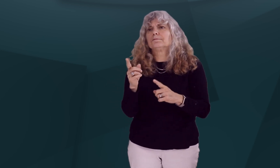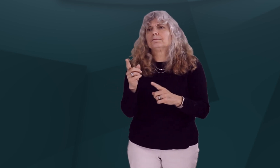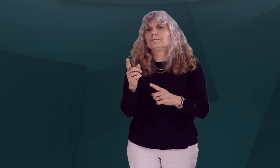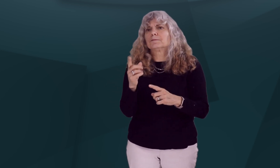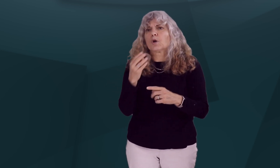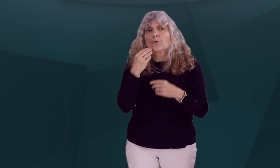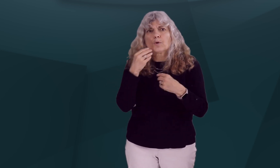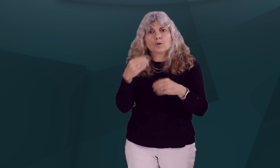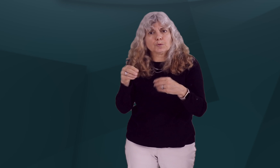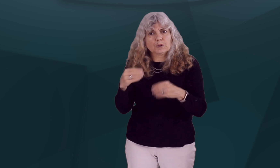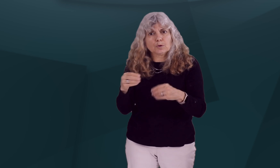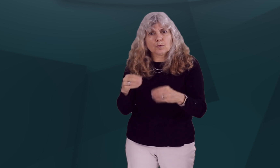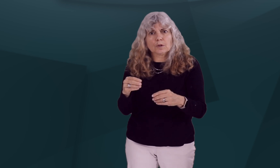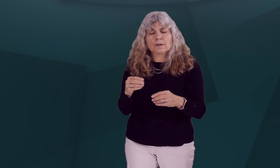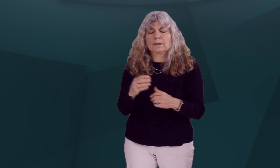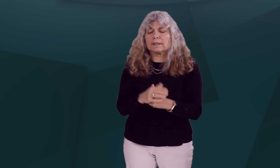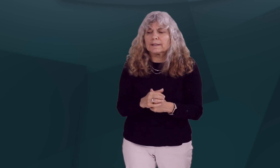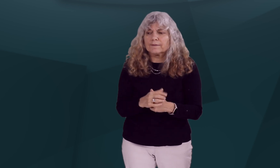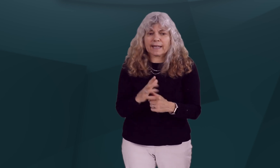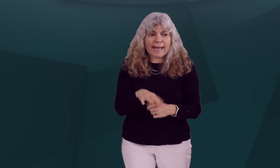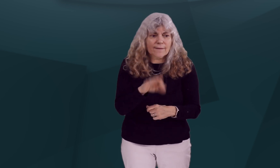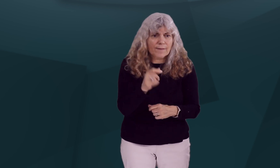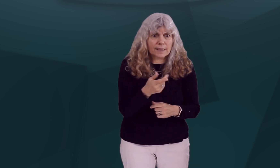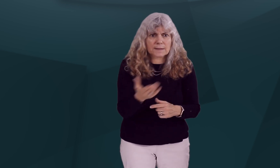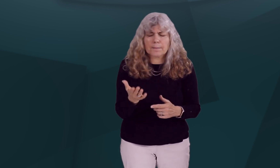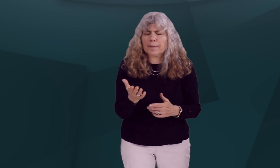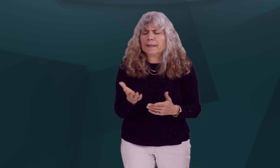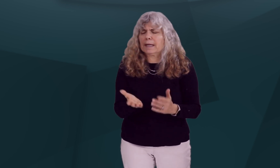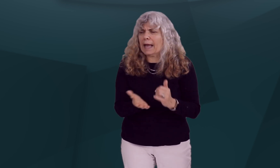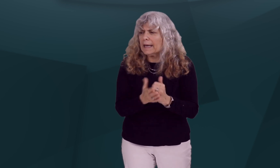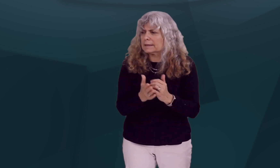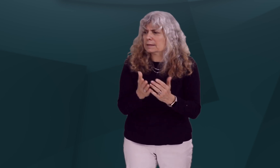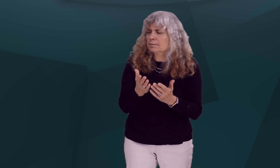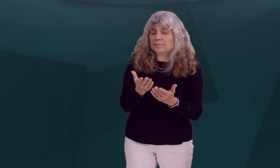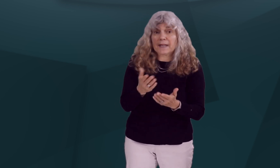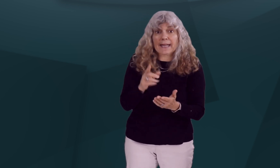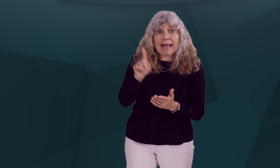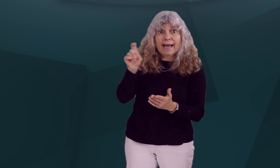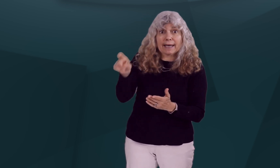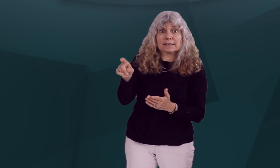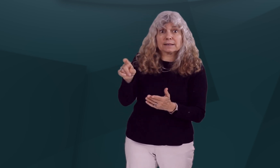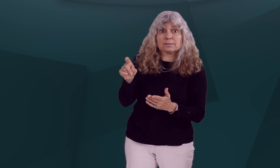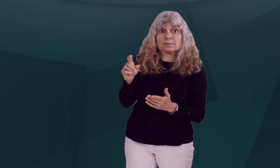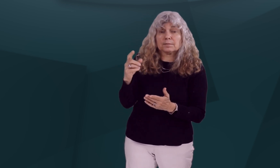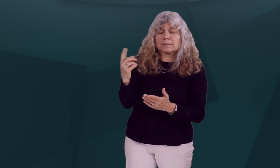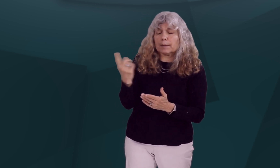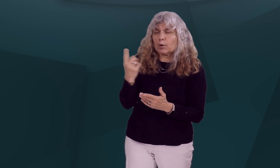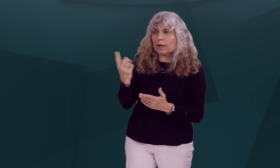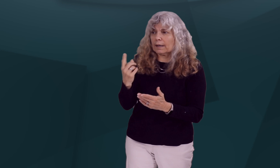Do encourage your child to interact with hearing people. Order for themselves or they can go to a grocery store and,